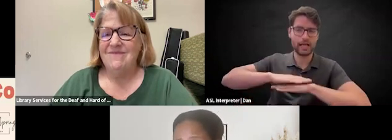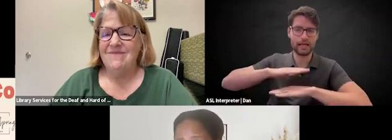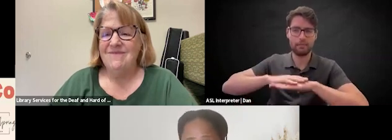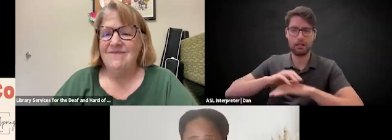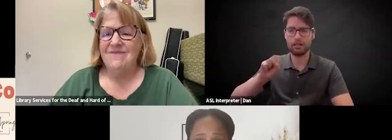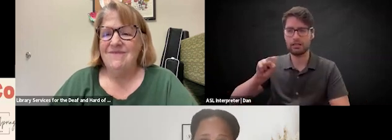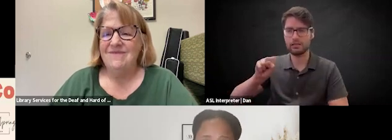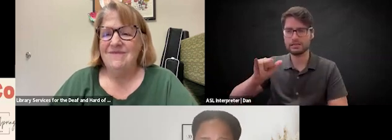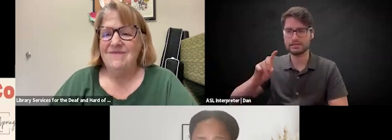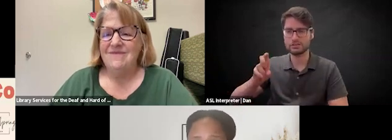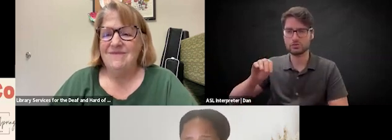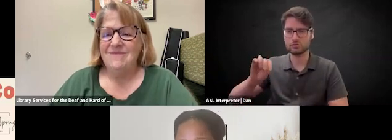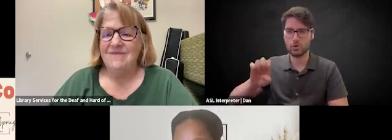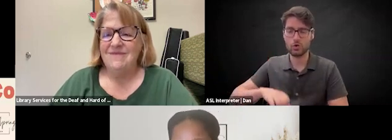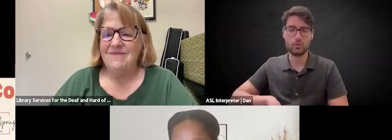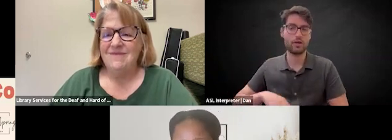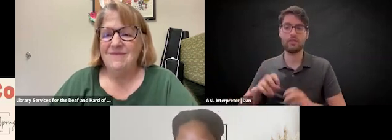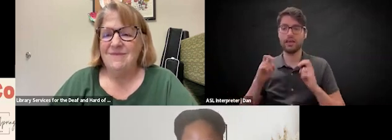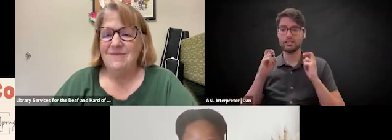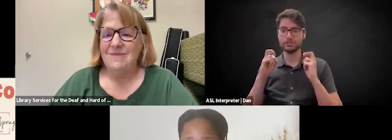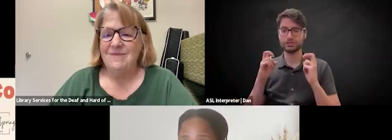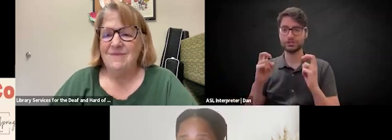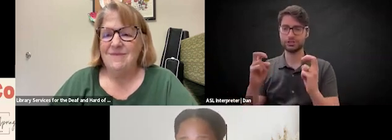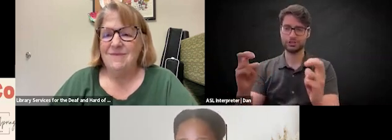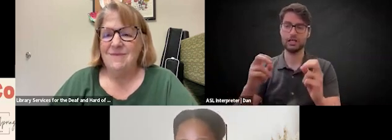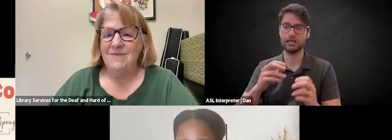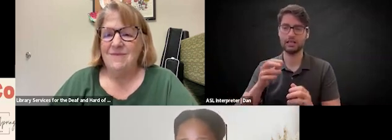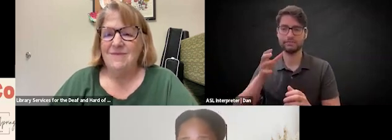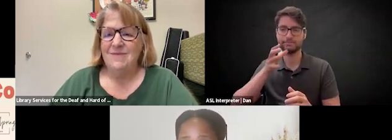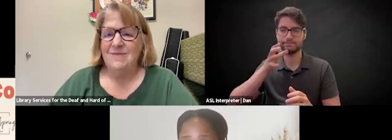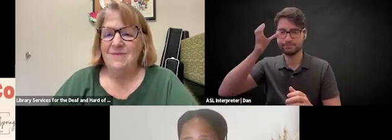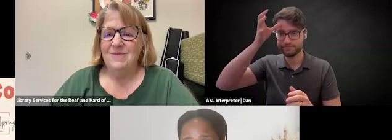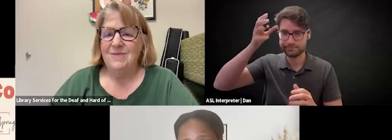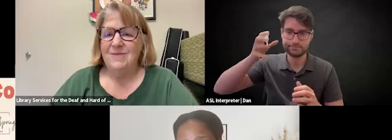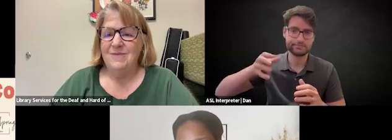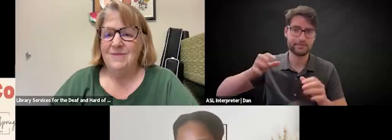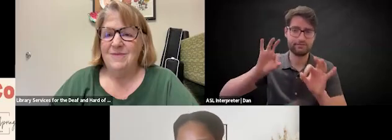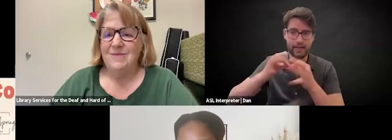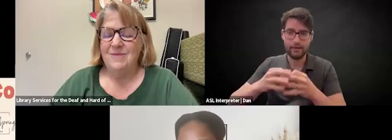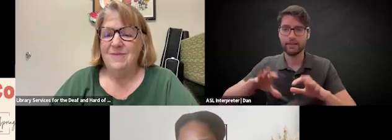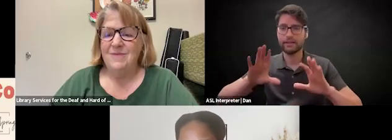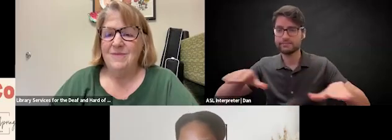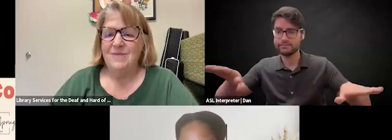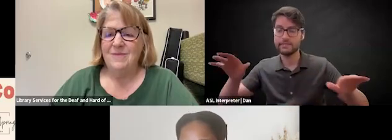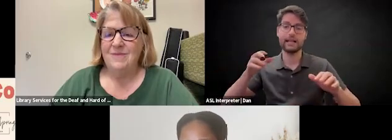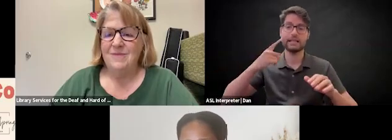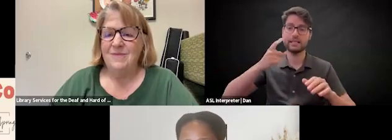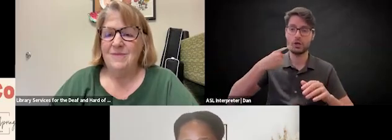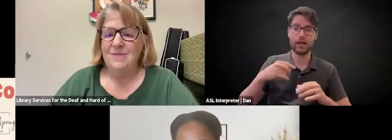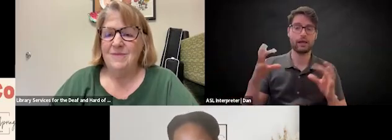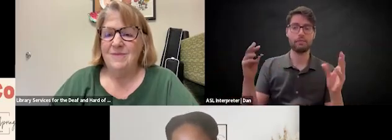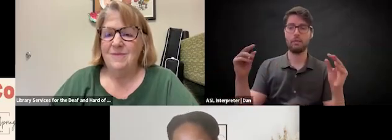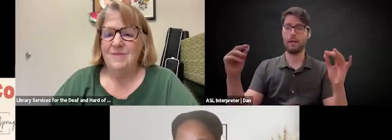and everyone's laughing and enjoying the-- the festivities, but the Deaf person is being left out. So we will have Deaf people